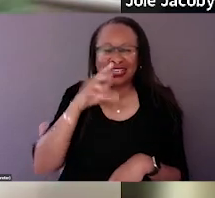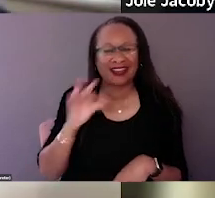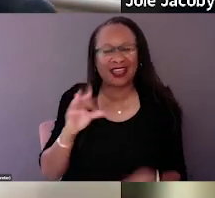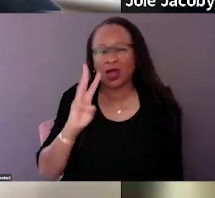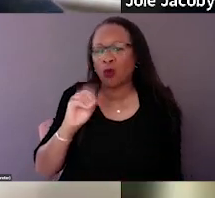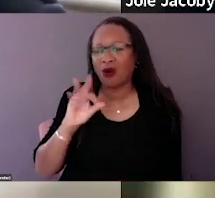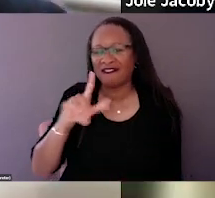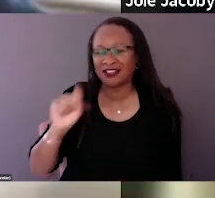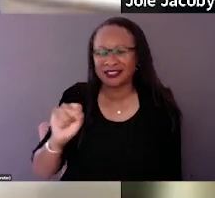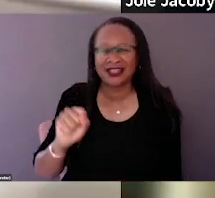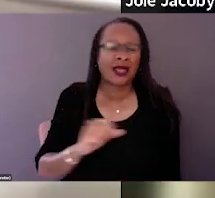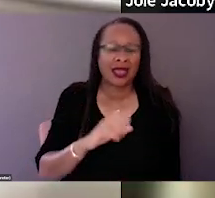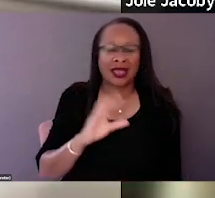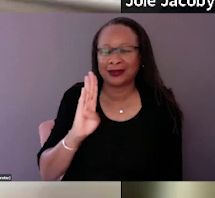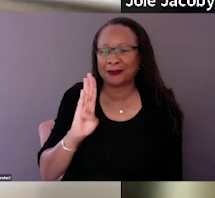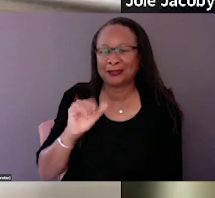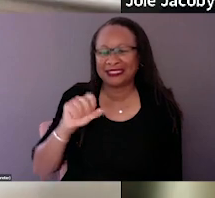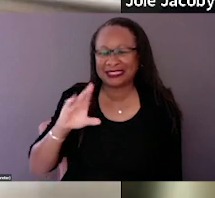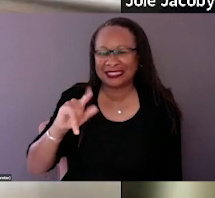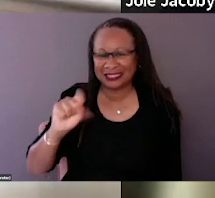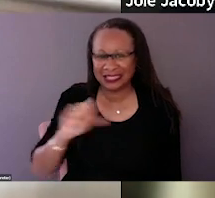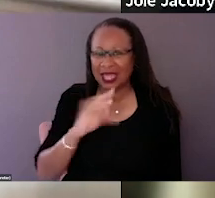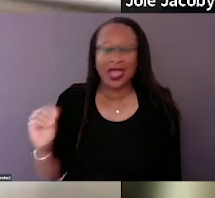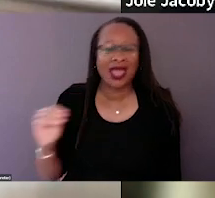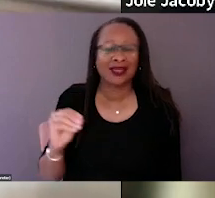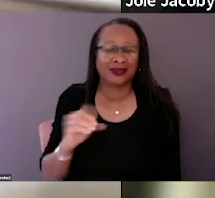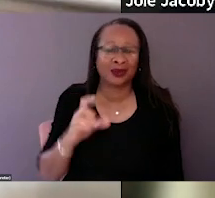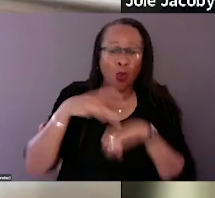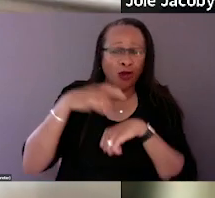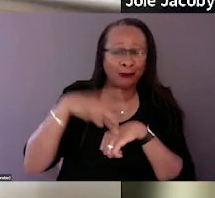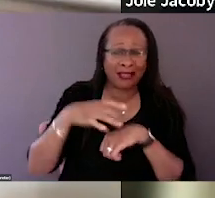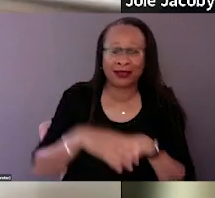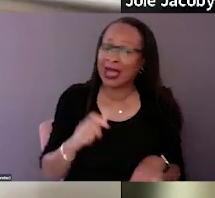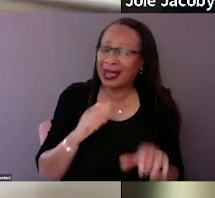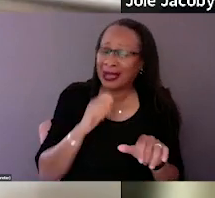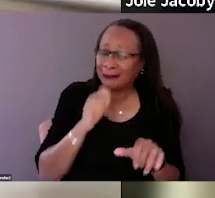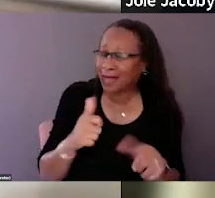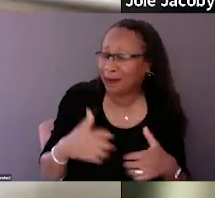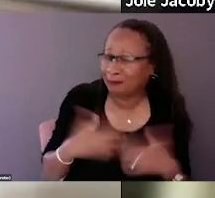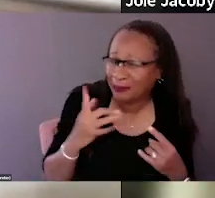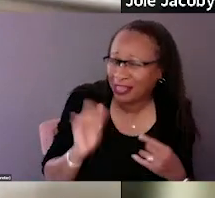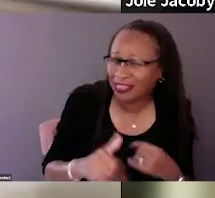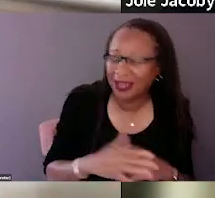Because I'm not mad at it, but I was like, "Oh, this is hashtag, your Black win,"